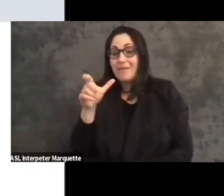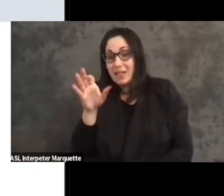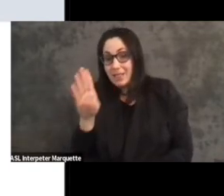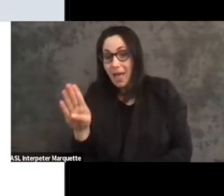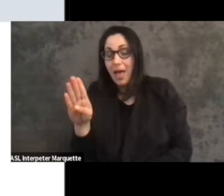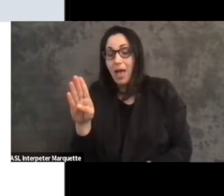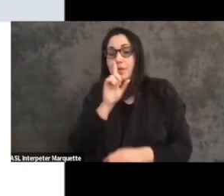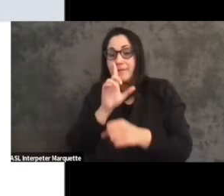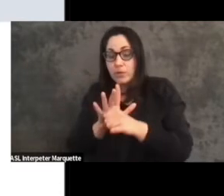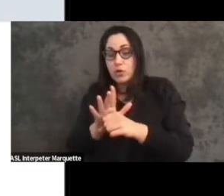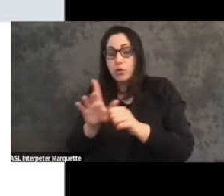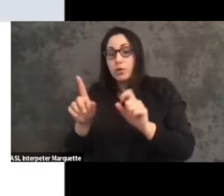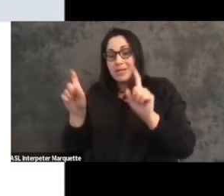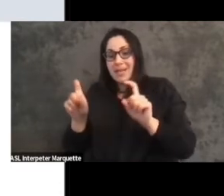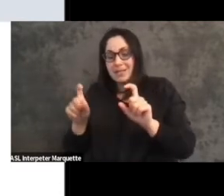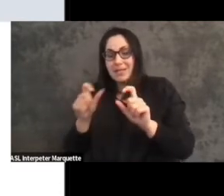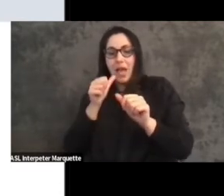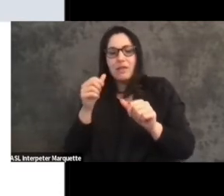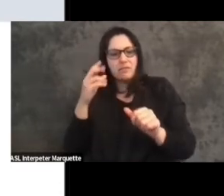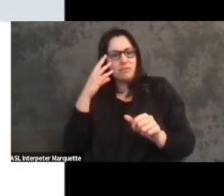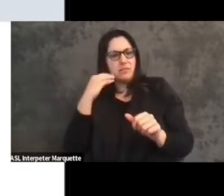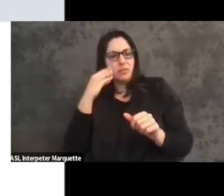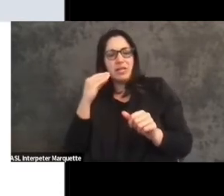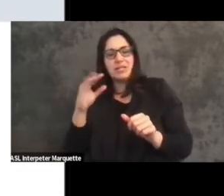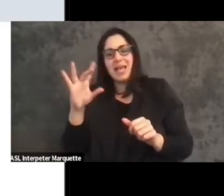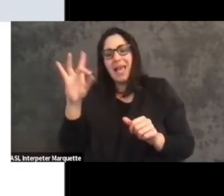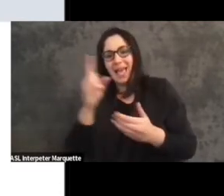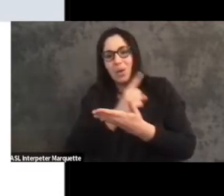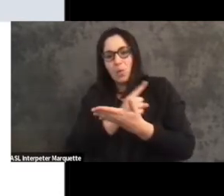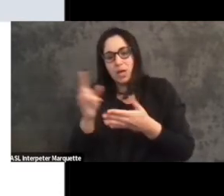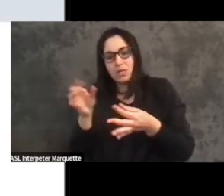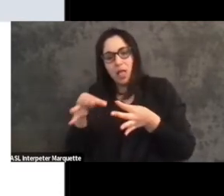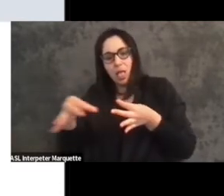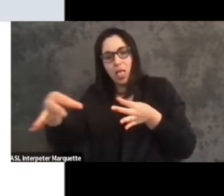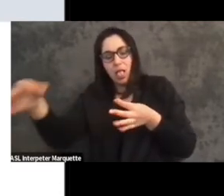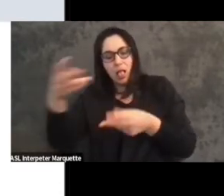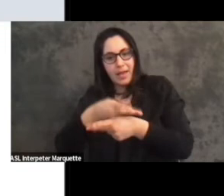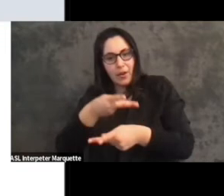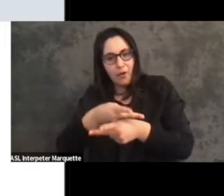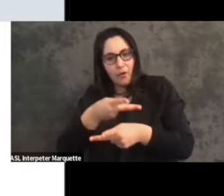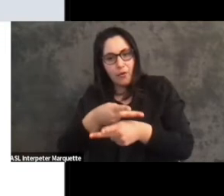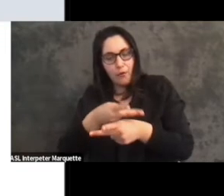what we've seen is that those without lab confirmed testing experience an additional